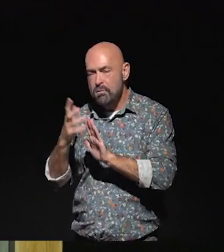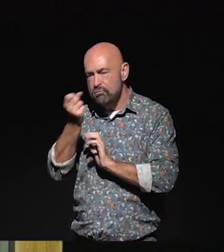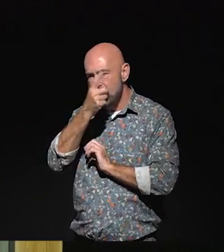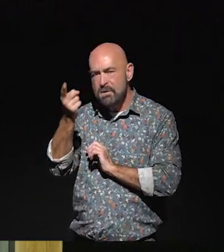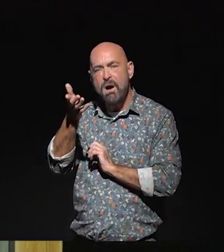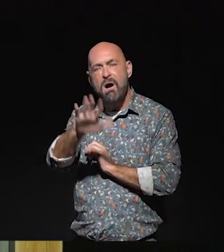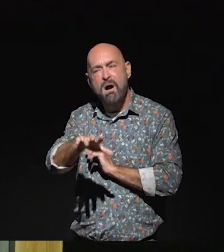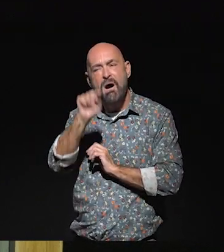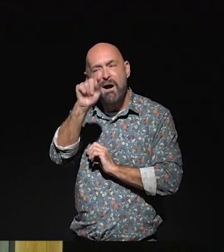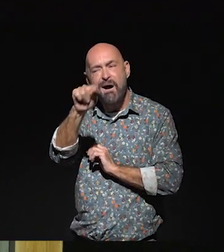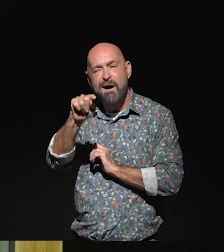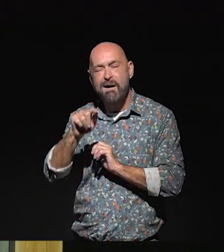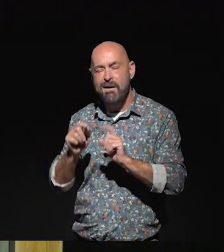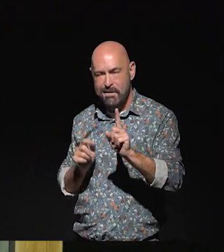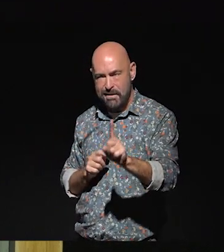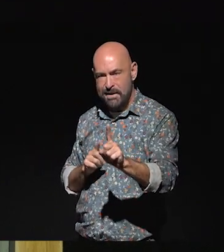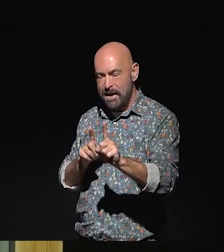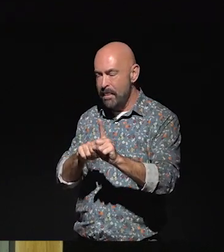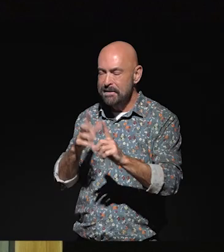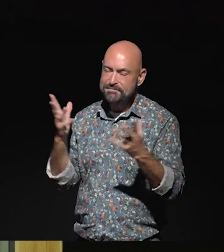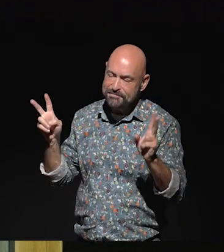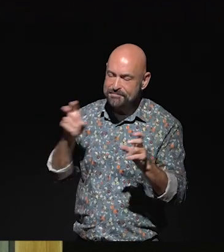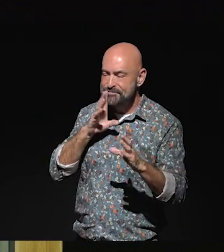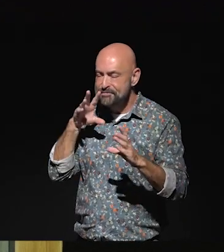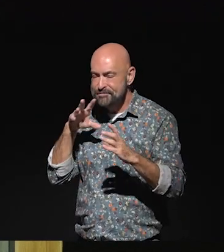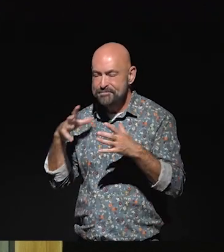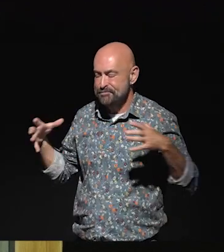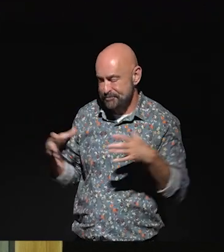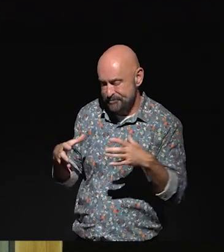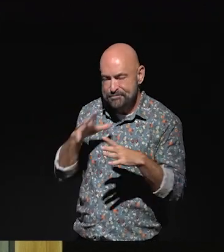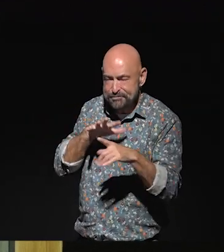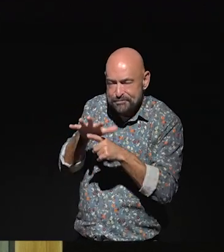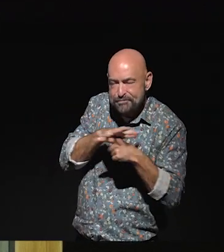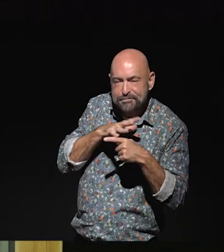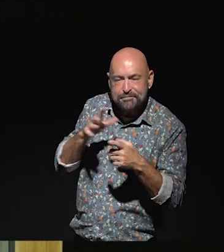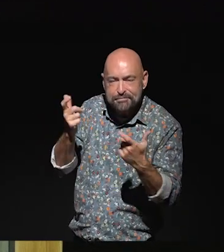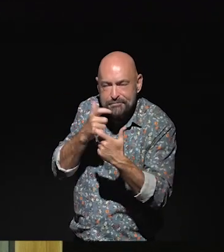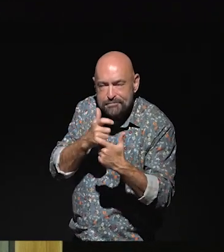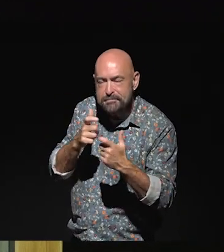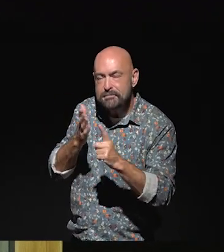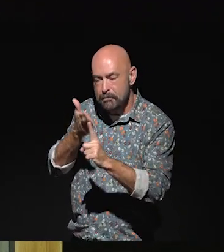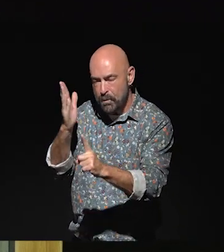It's sort of an, if you will, an in joke among them to recognise the source